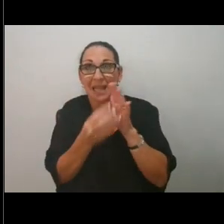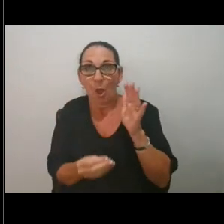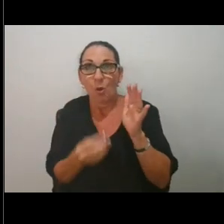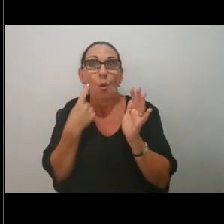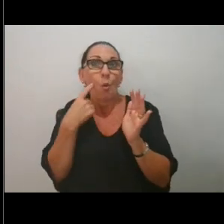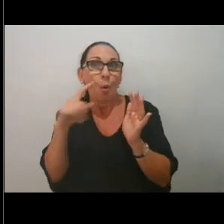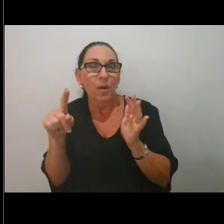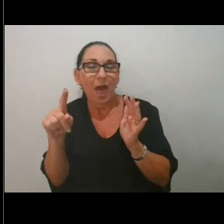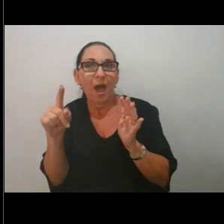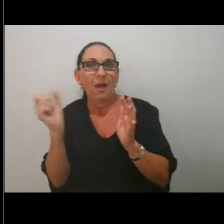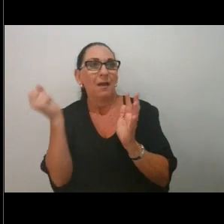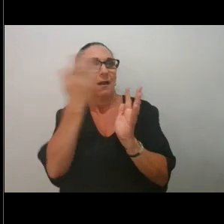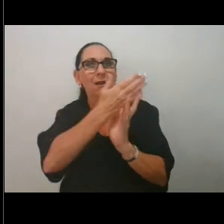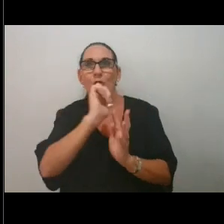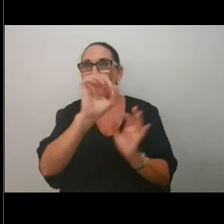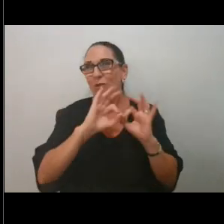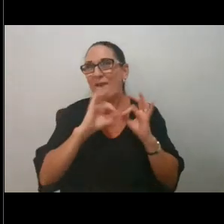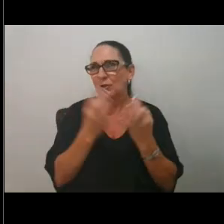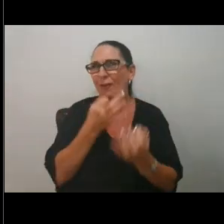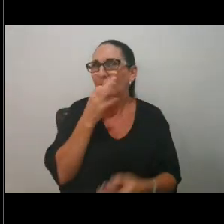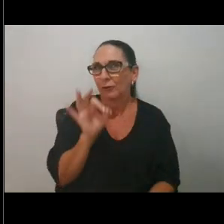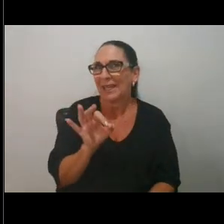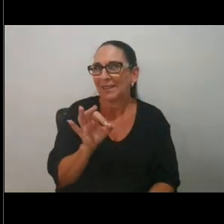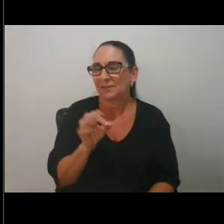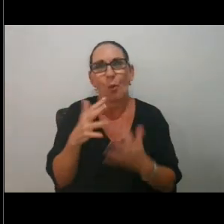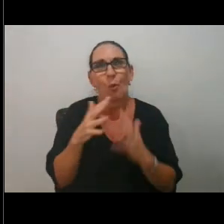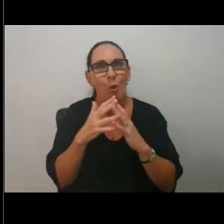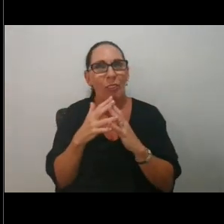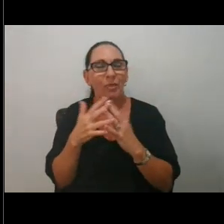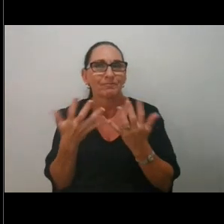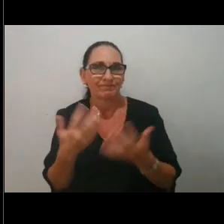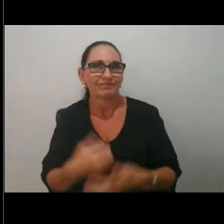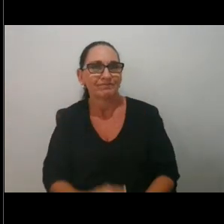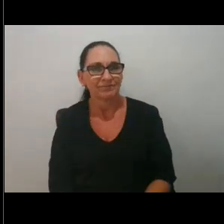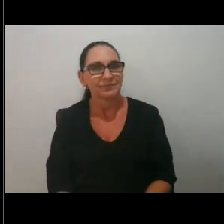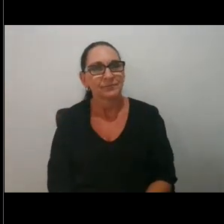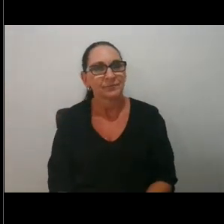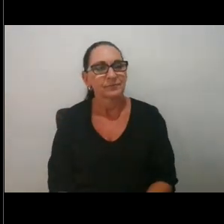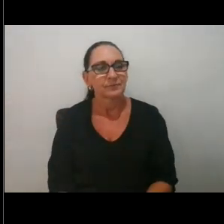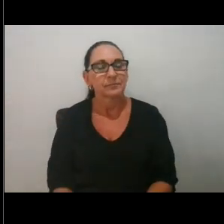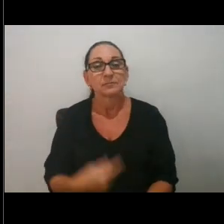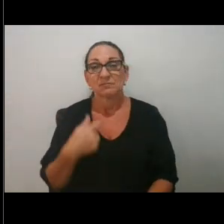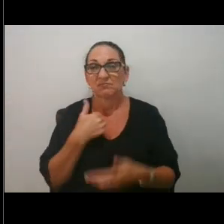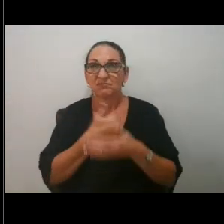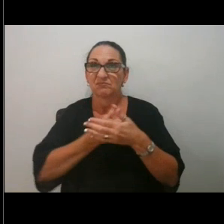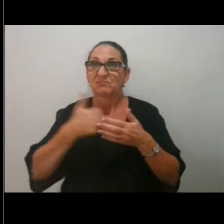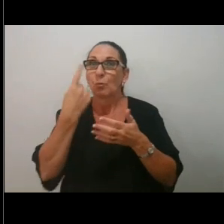please make use of that resource um we do run these webinars monthly next month we're just